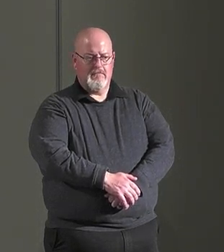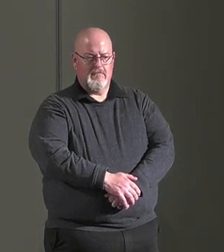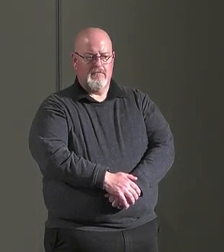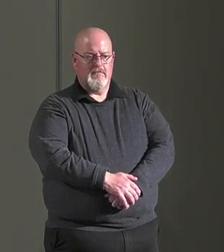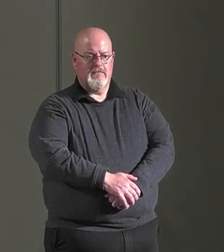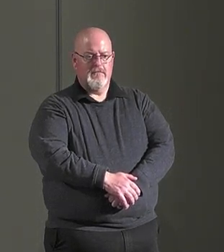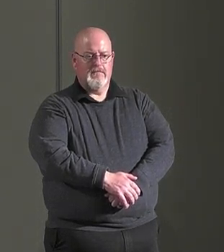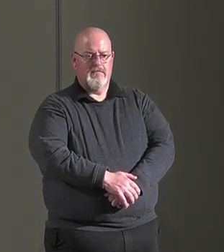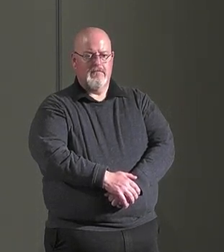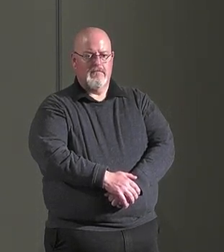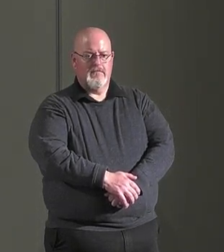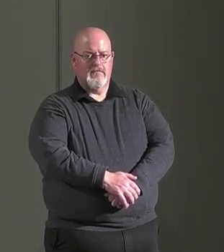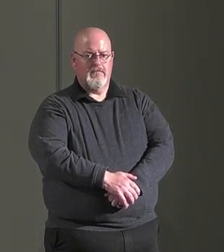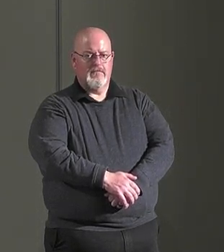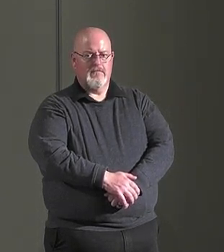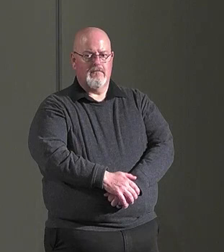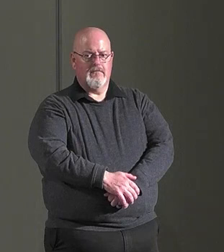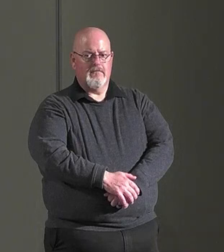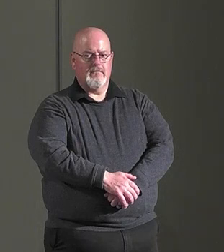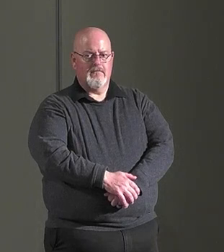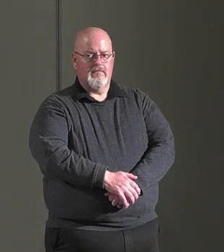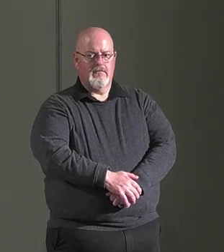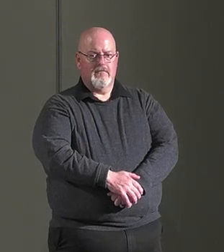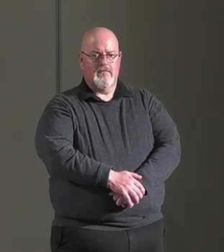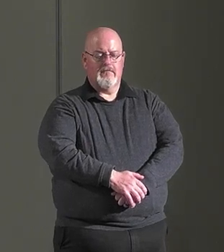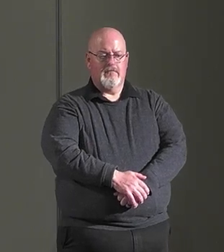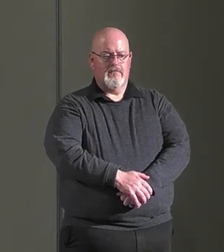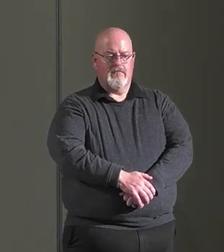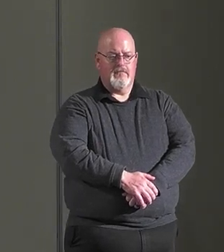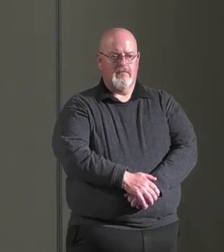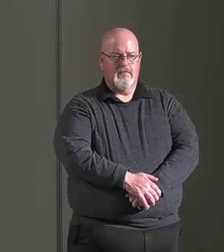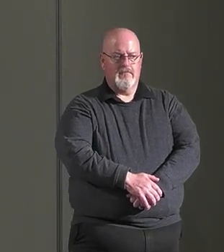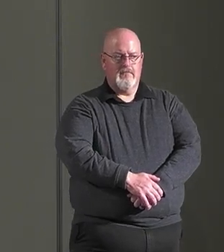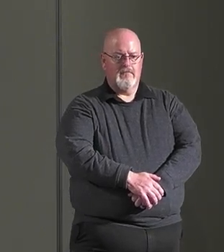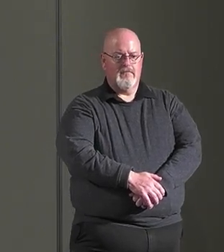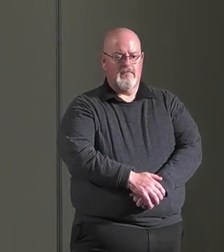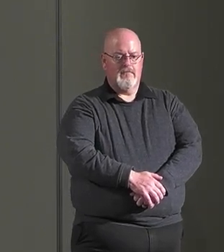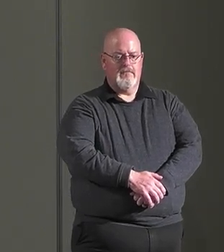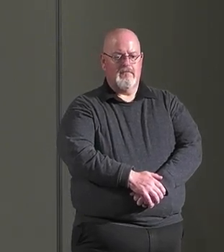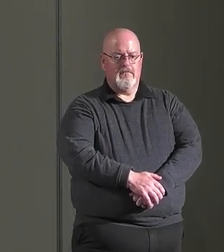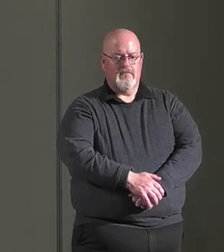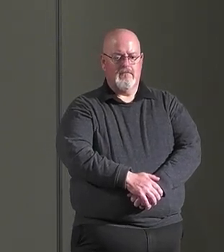actually thinks about the fact that we use sign language and how is that going to get